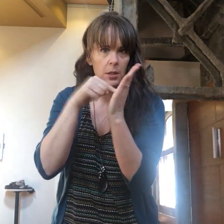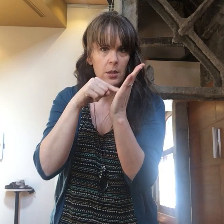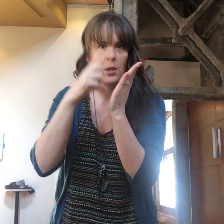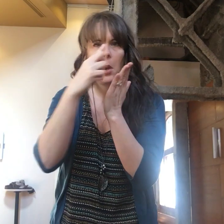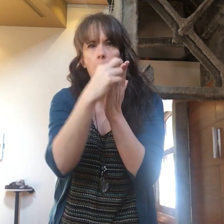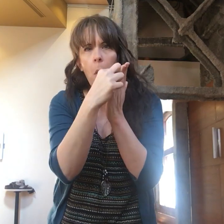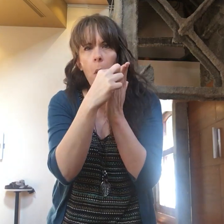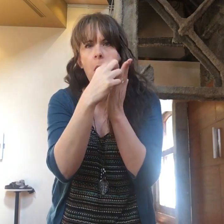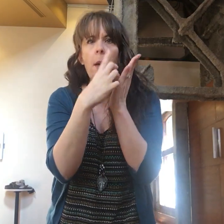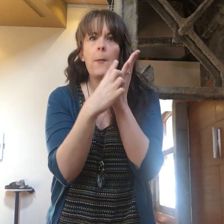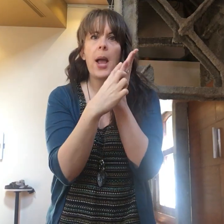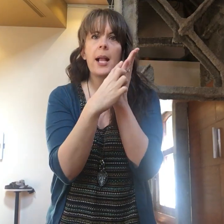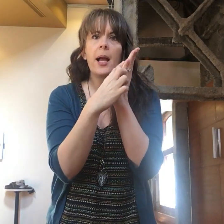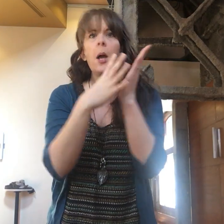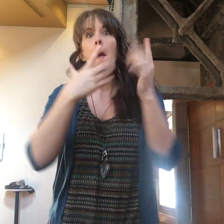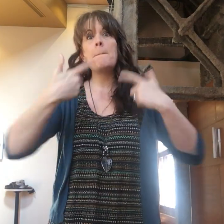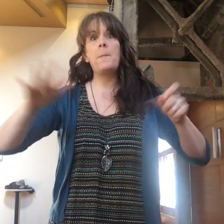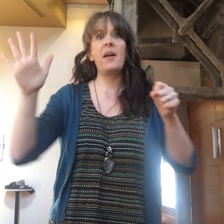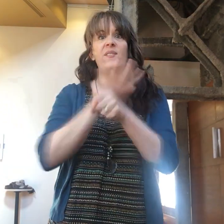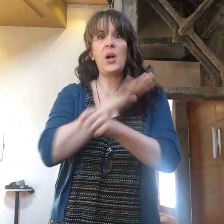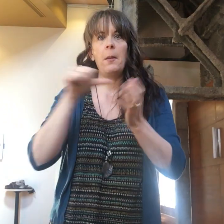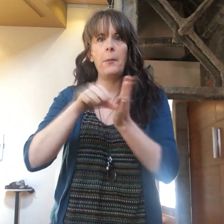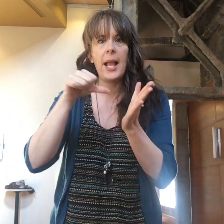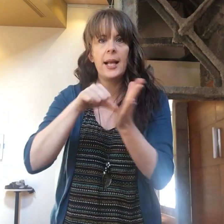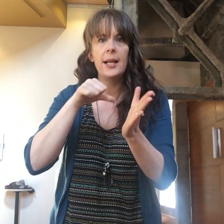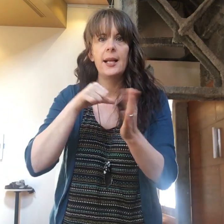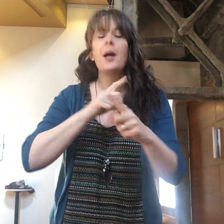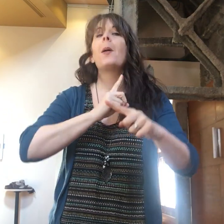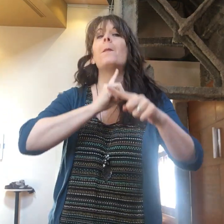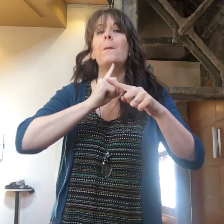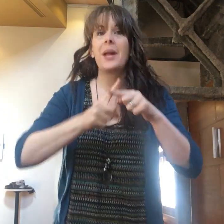1/8 page business advertisement, 1/2 page business advertisement, or full page advertisement.